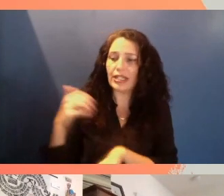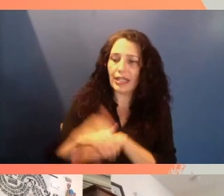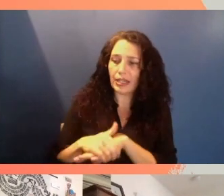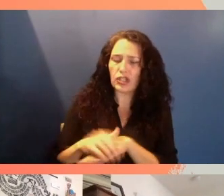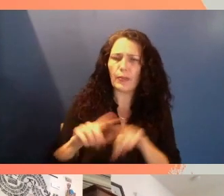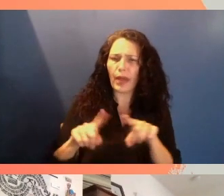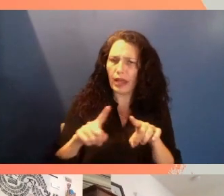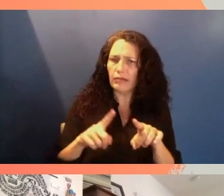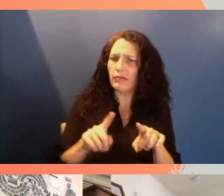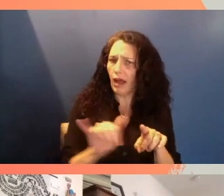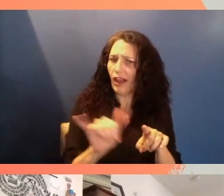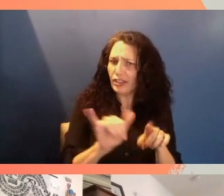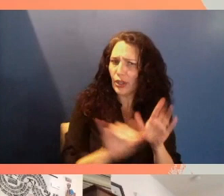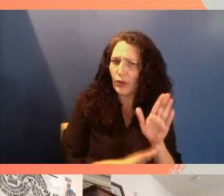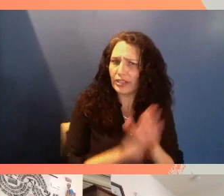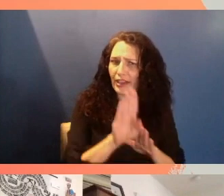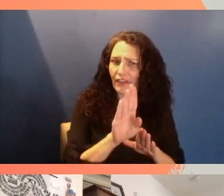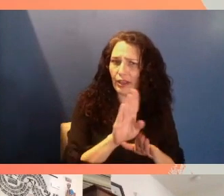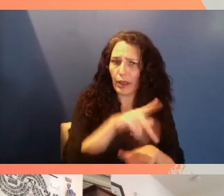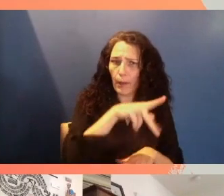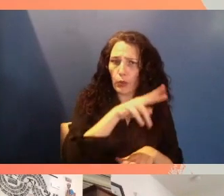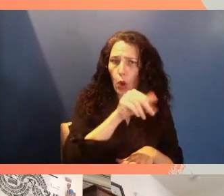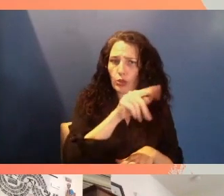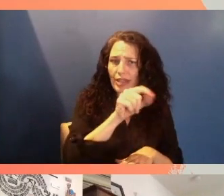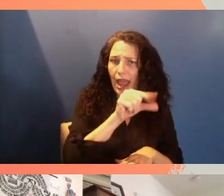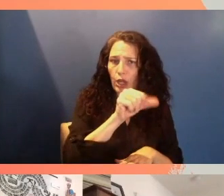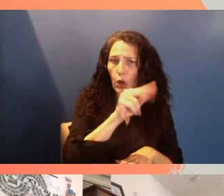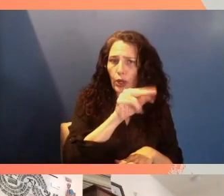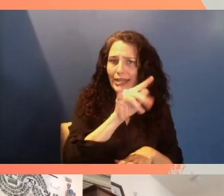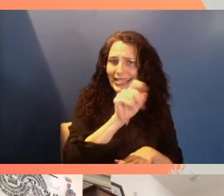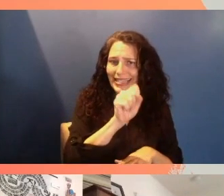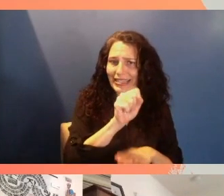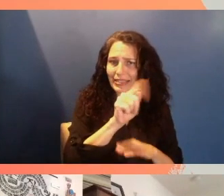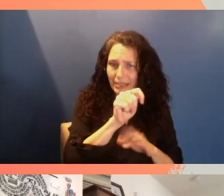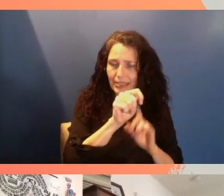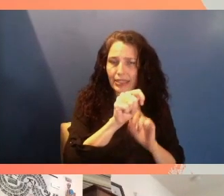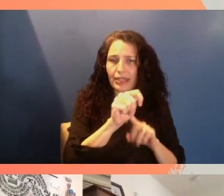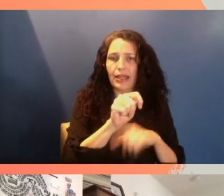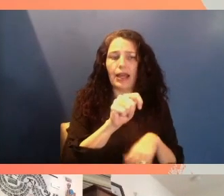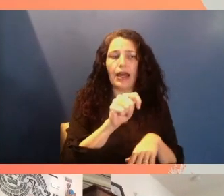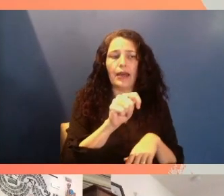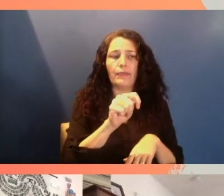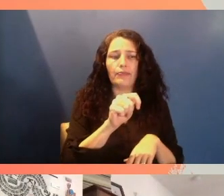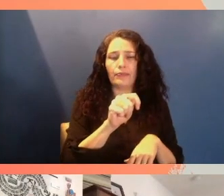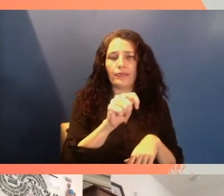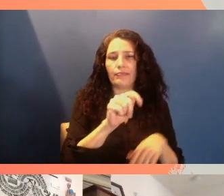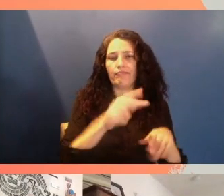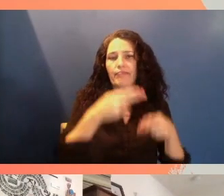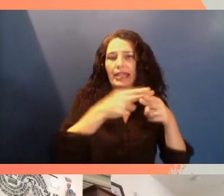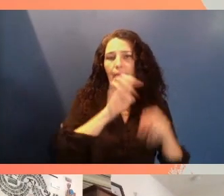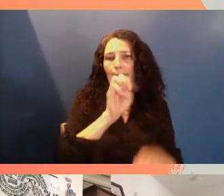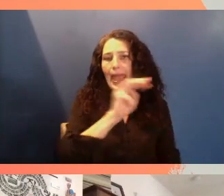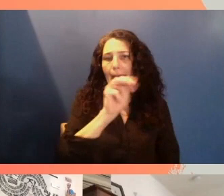Actually our protagonist Emma is trilingual. So she speaks another Filipino language, but I didn't understand (speaks in foreign language).